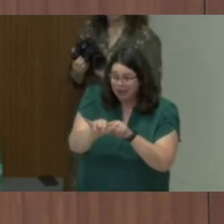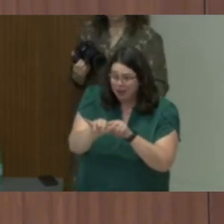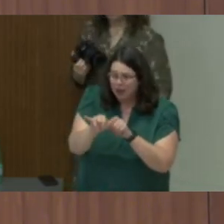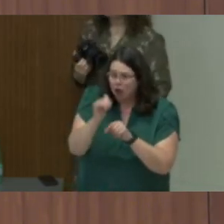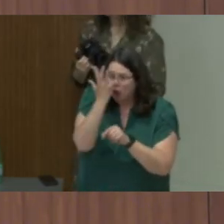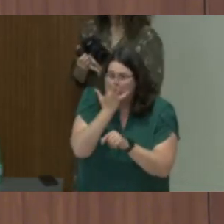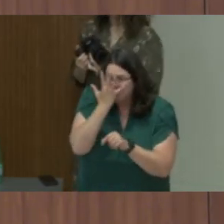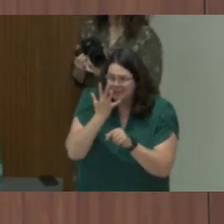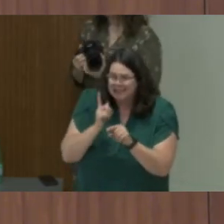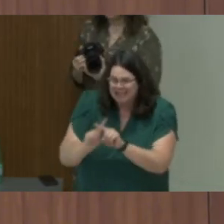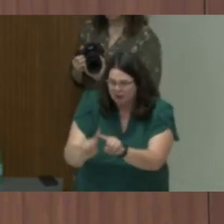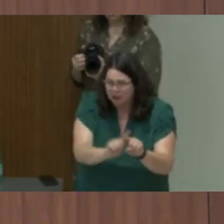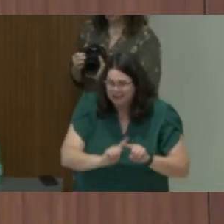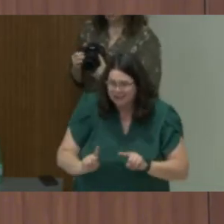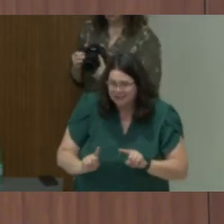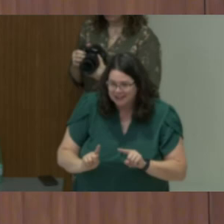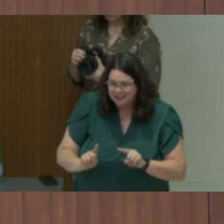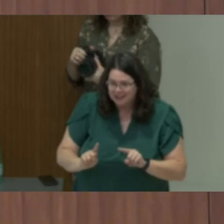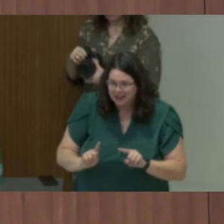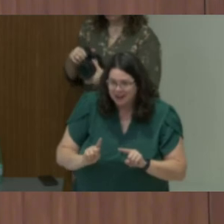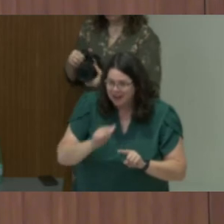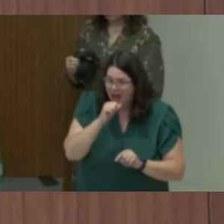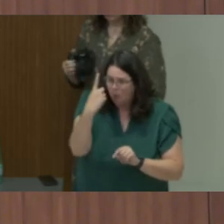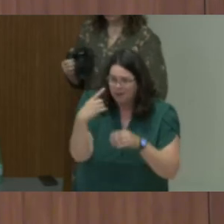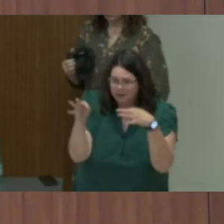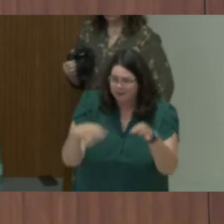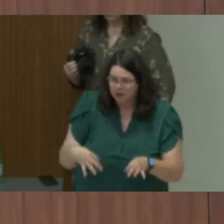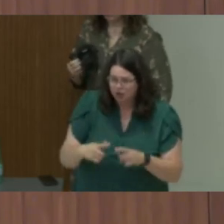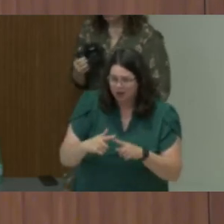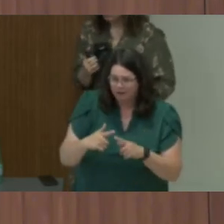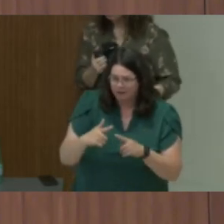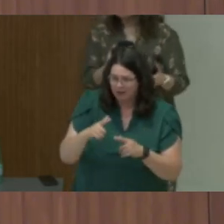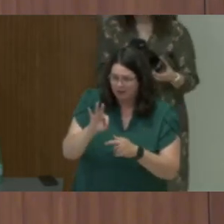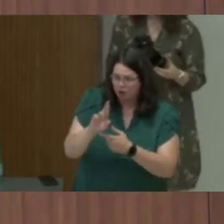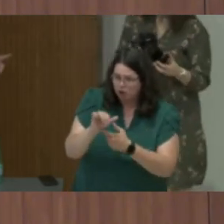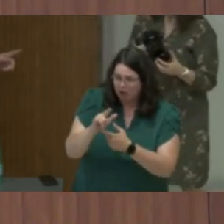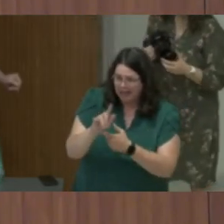We Tend as a church to concentrate on